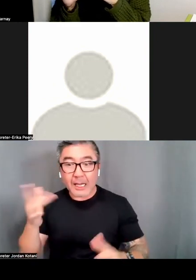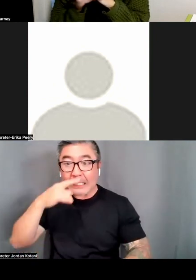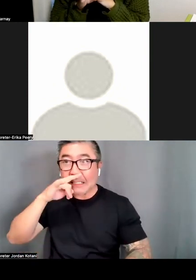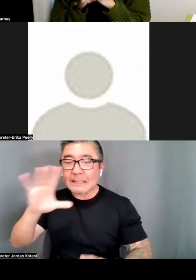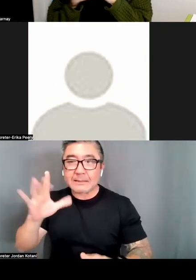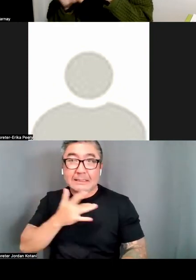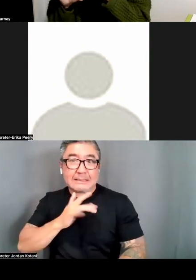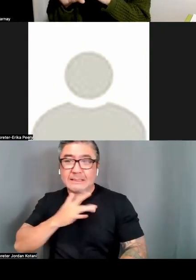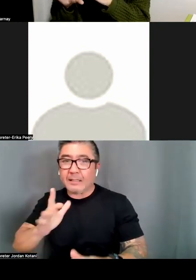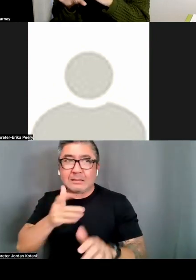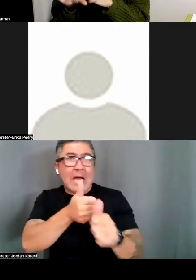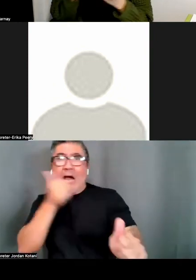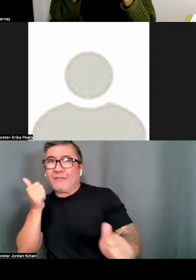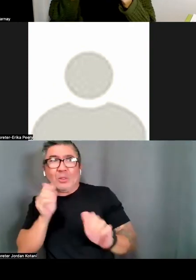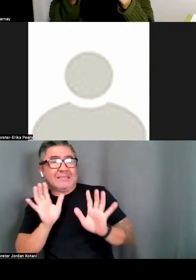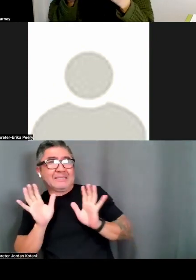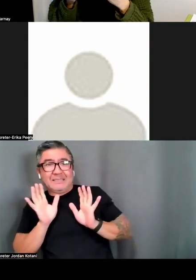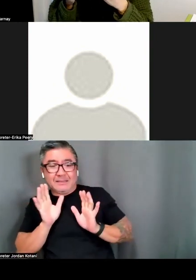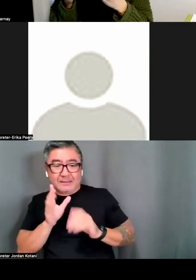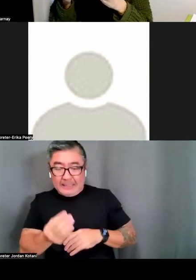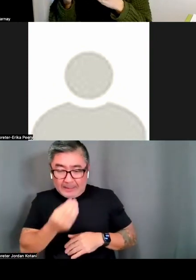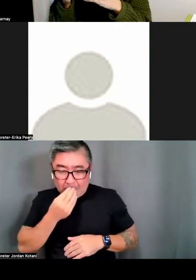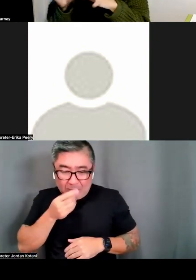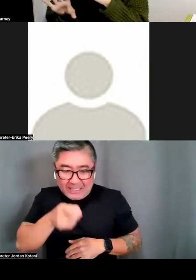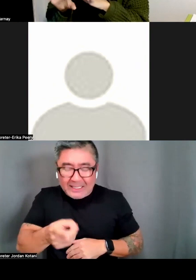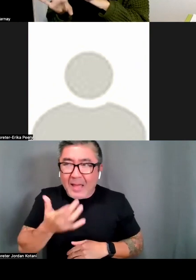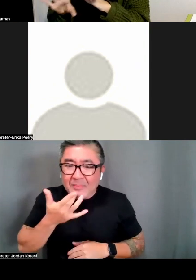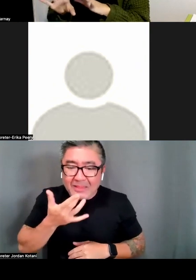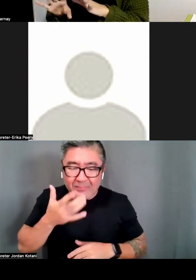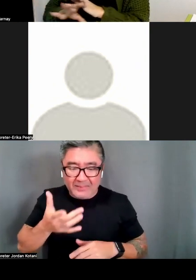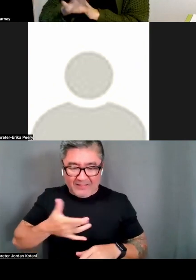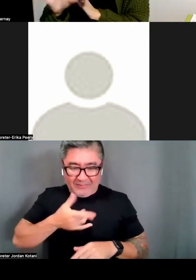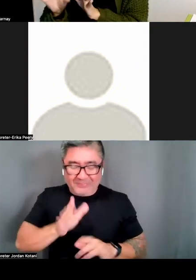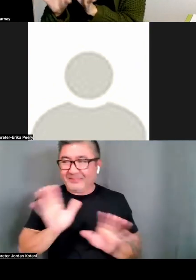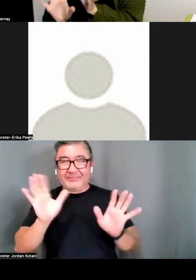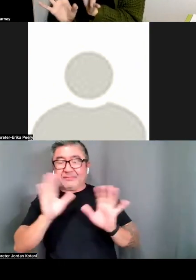Right? They don't want to eat whatever that texture is or whatever that smell is. Curry,